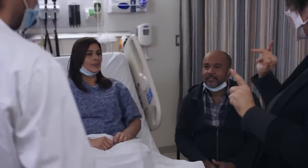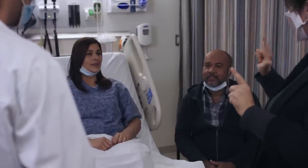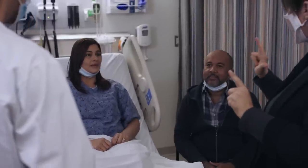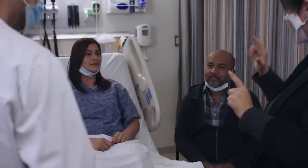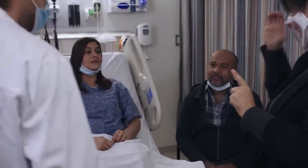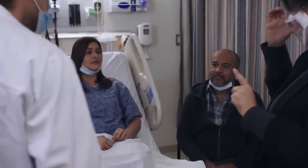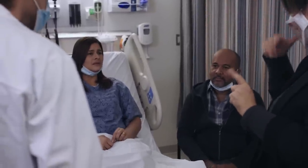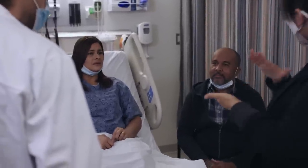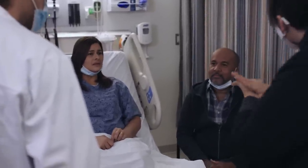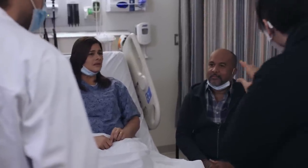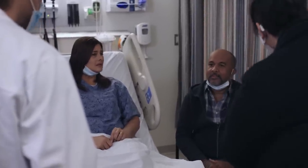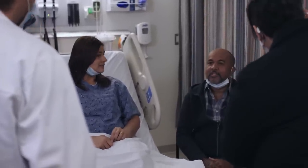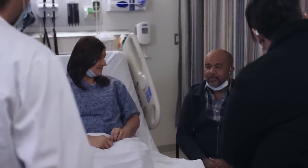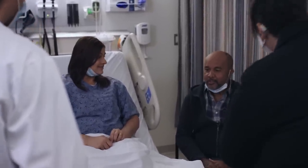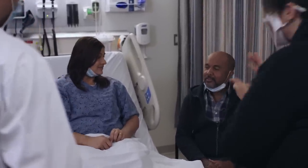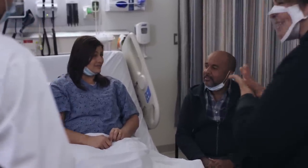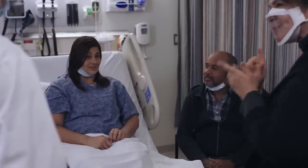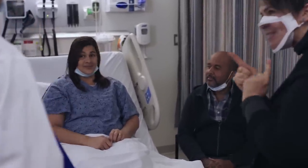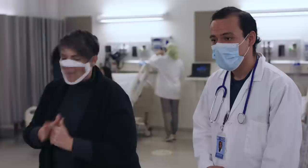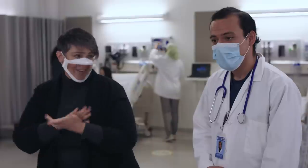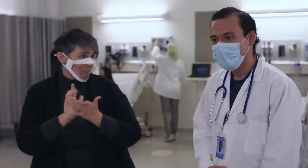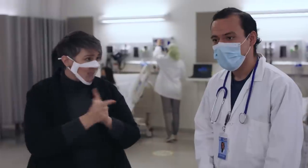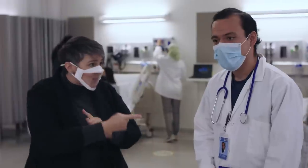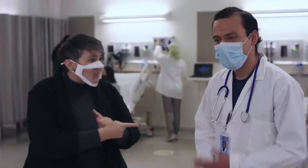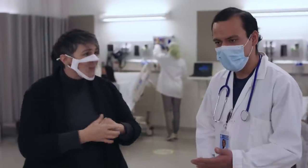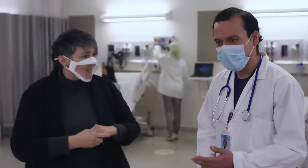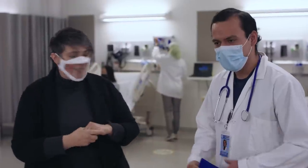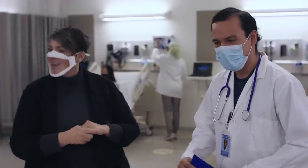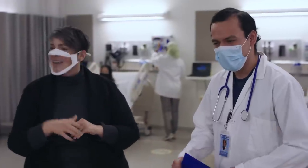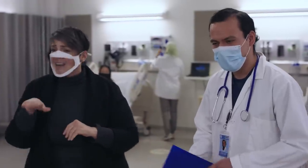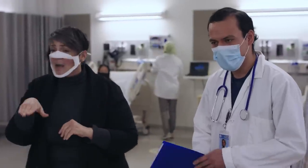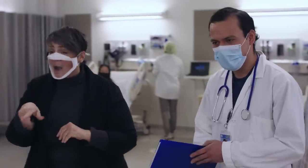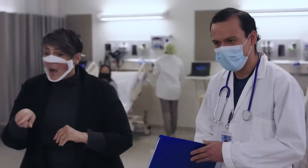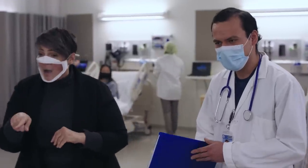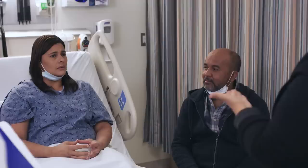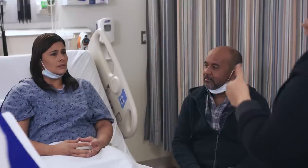Oh, very nice to meet you, Gabriel. Nice to meet you. Rita, umm, you are here for your first colonoscopy today?